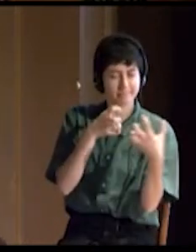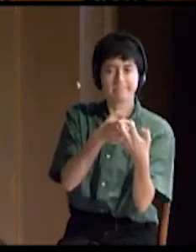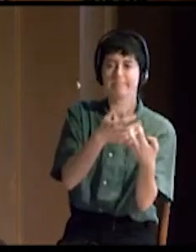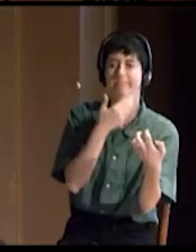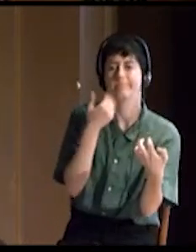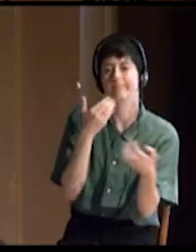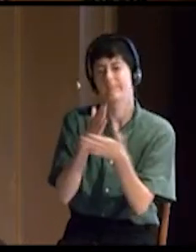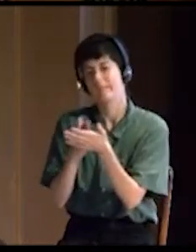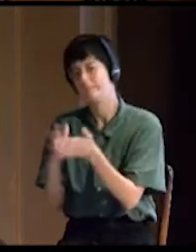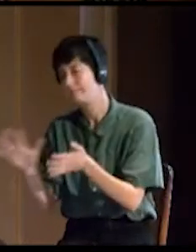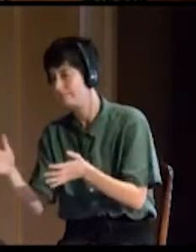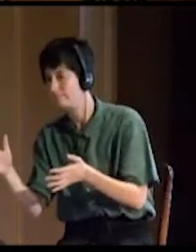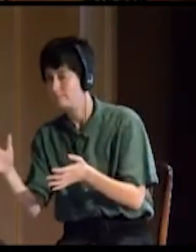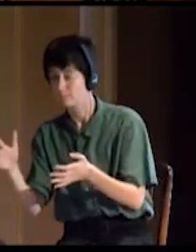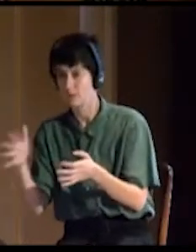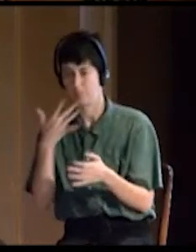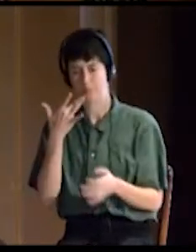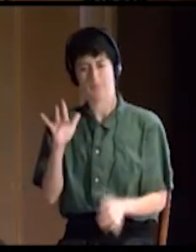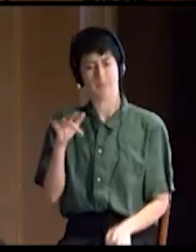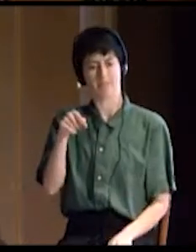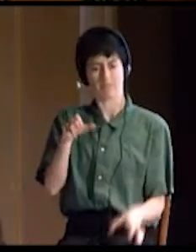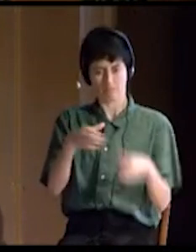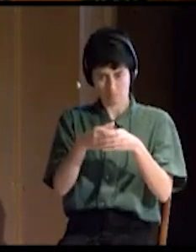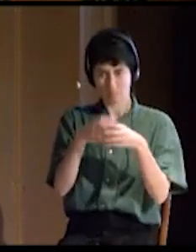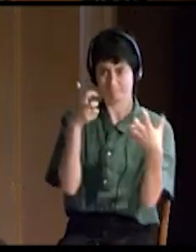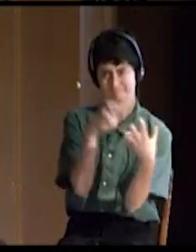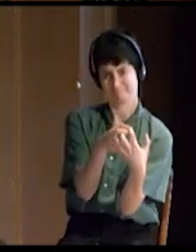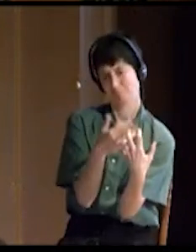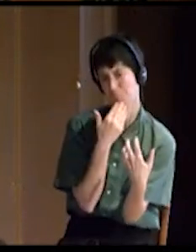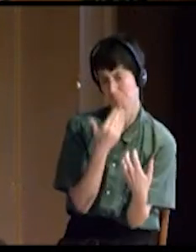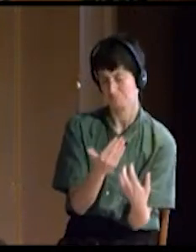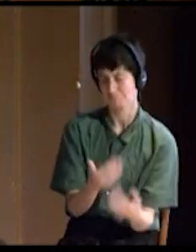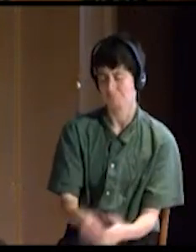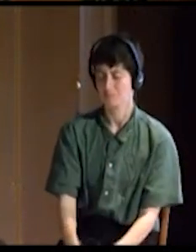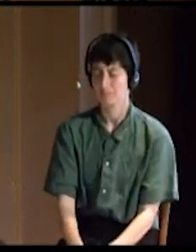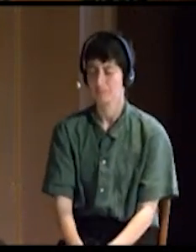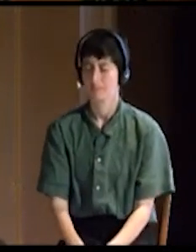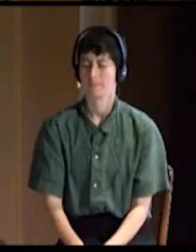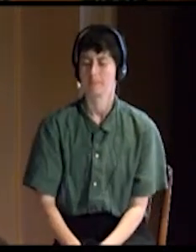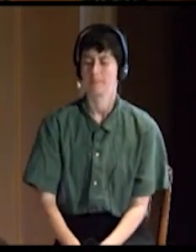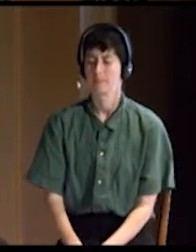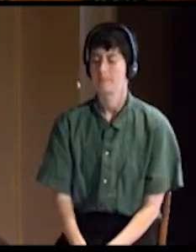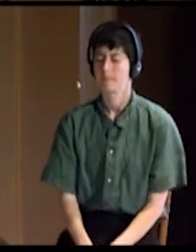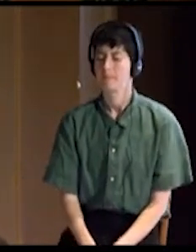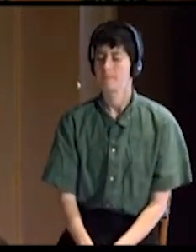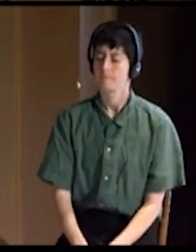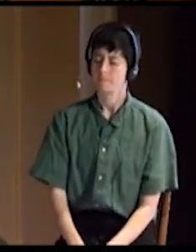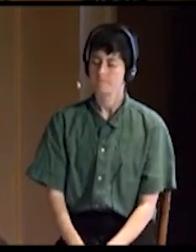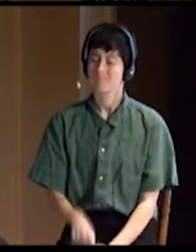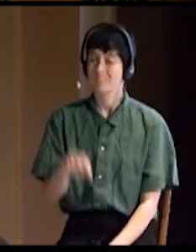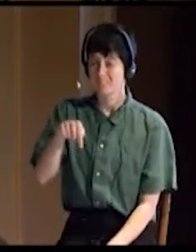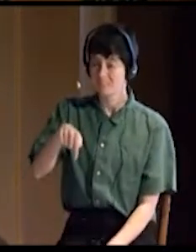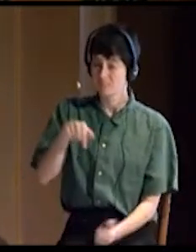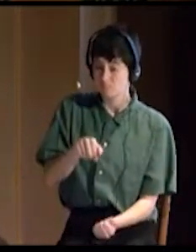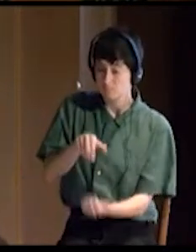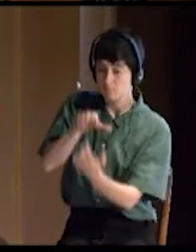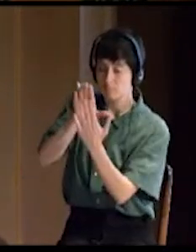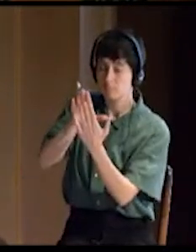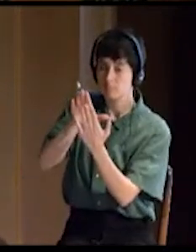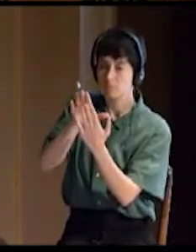And gladly too, most of the reads, the sequences that I get with this method belongs to the main fungal partner.